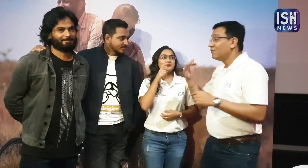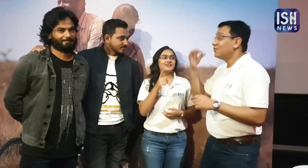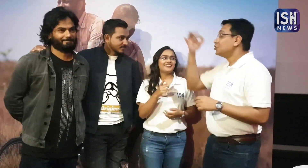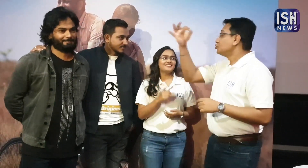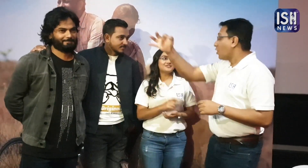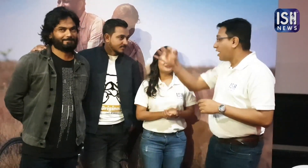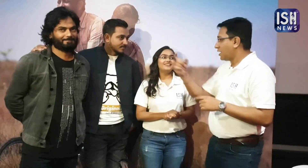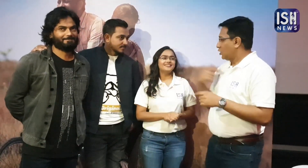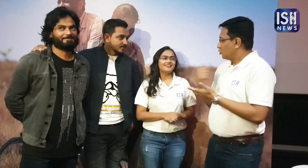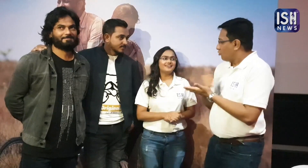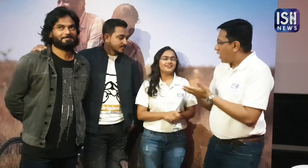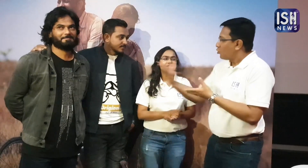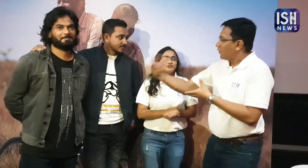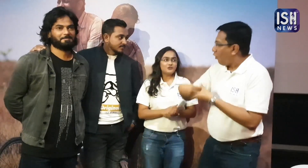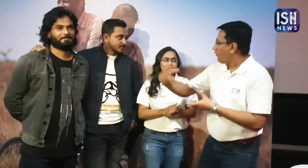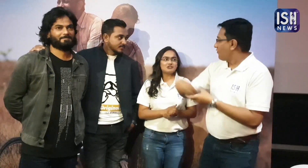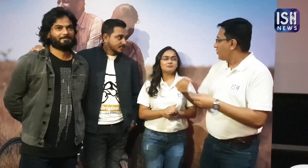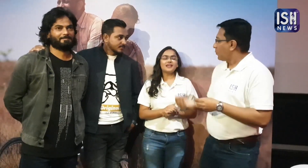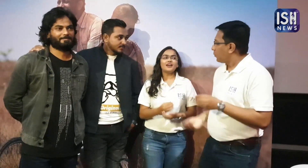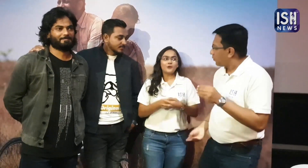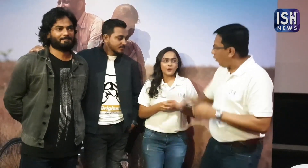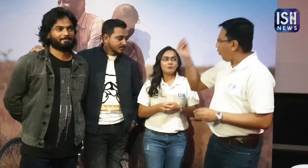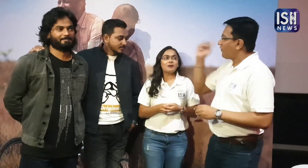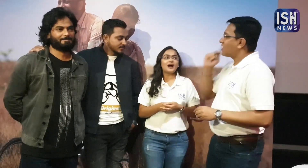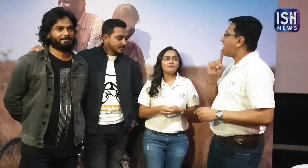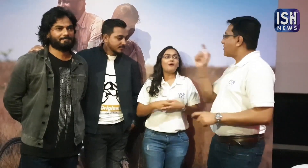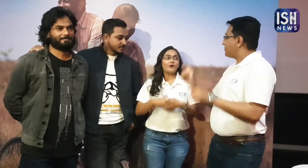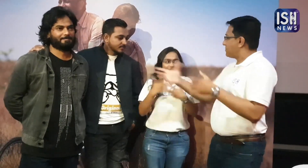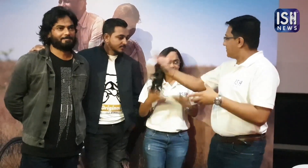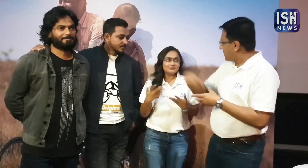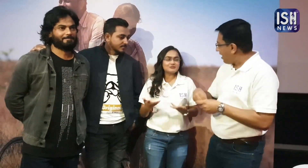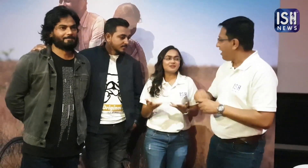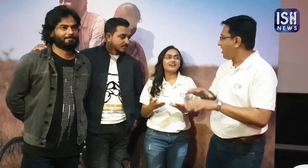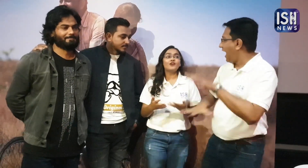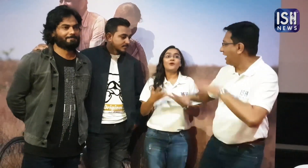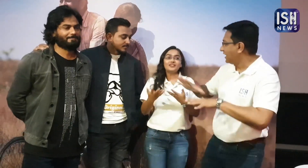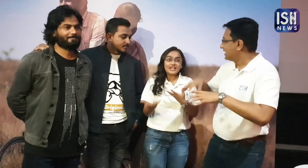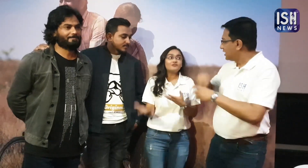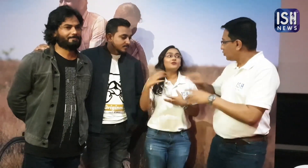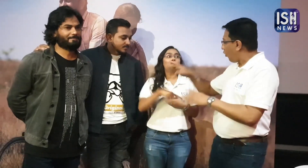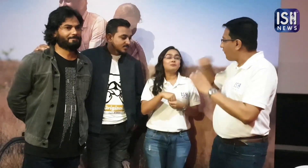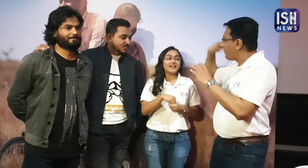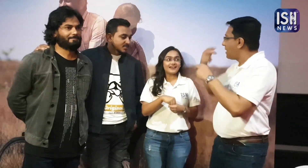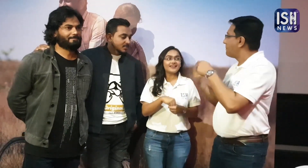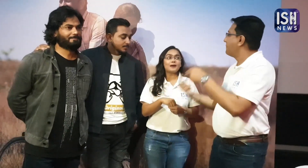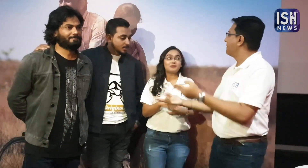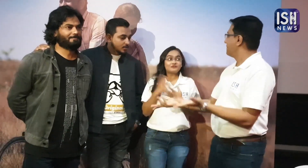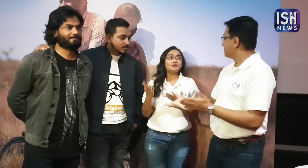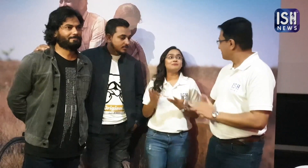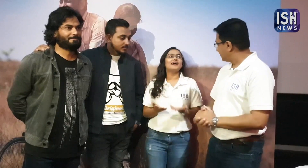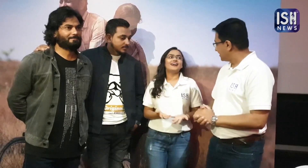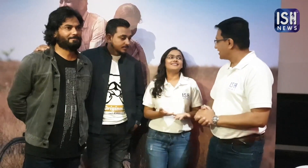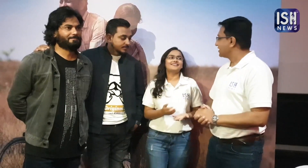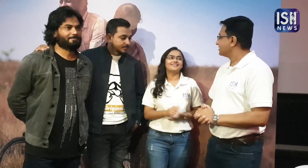I hope you involve more Deaf people in your movies.